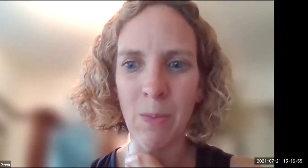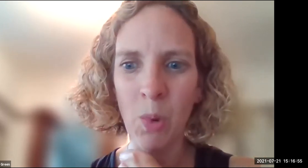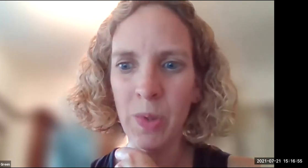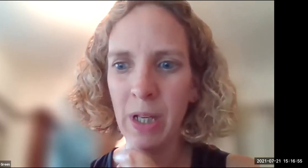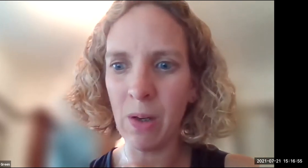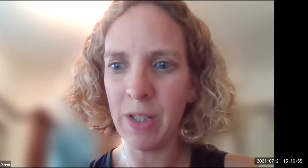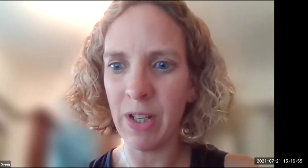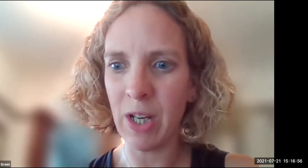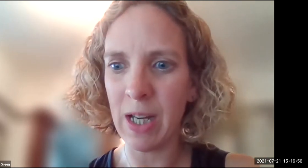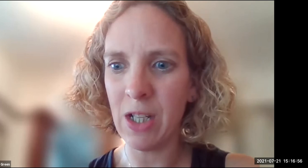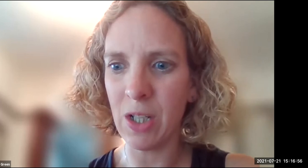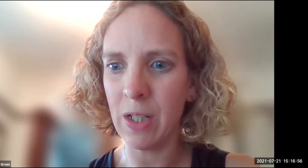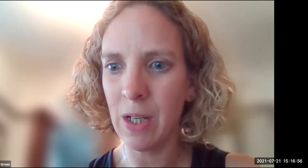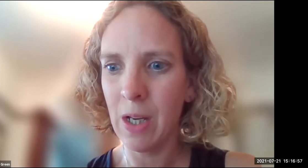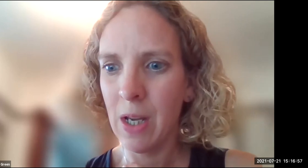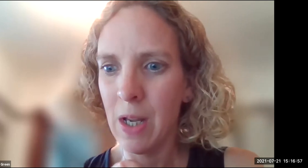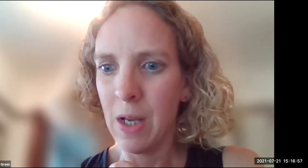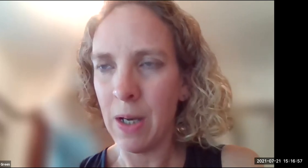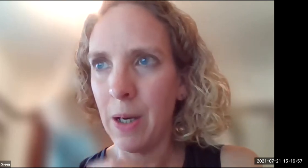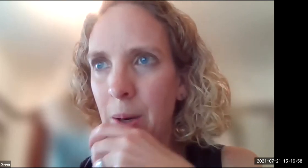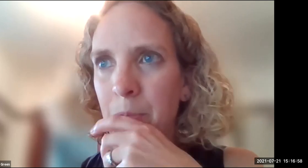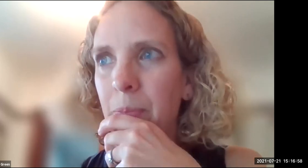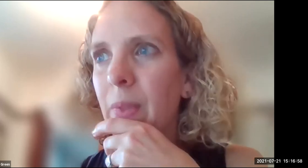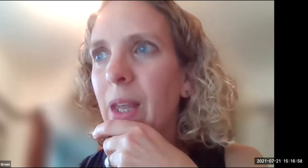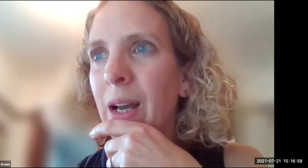heard from our colleague from